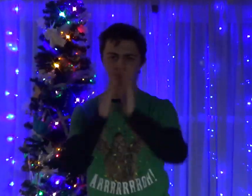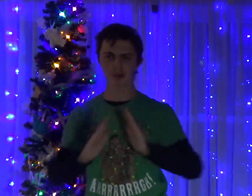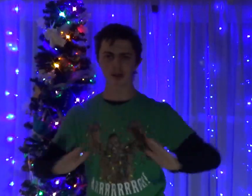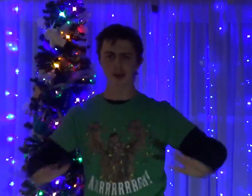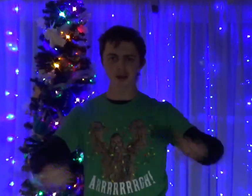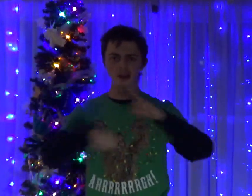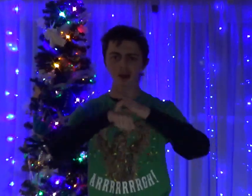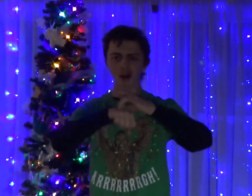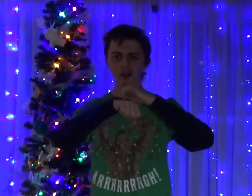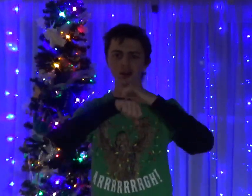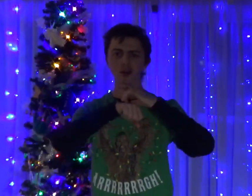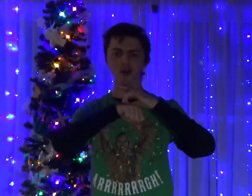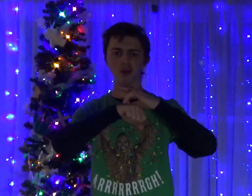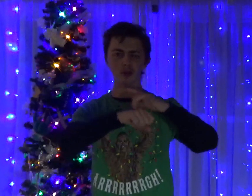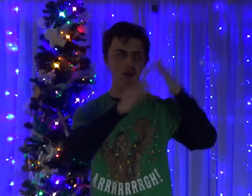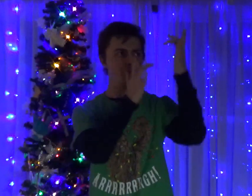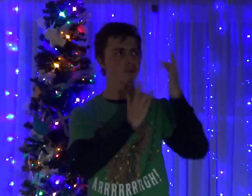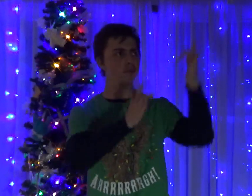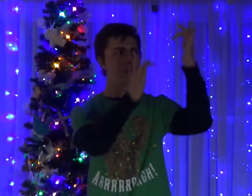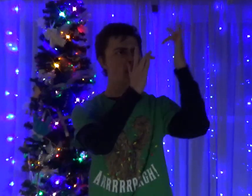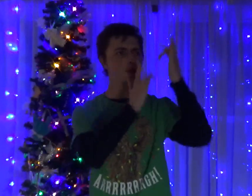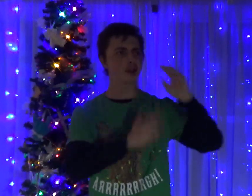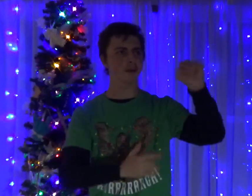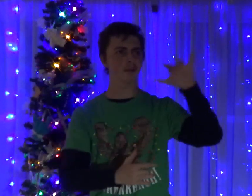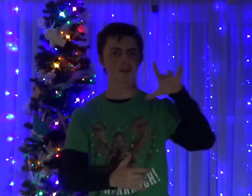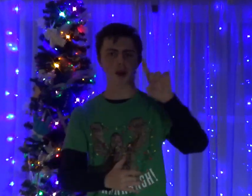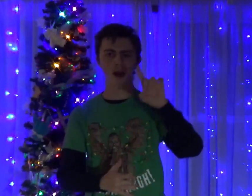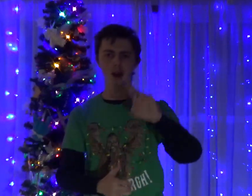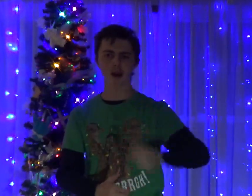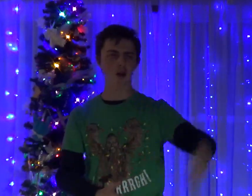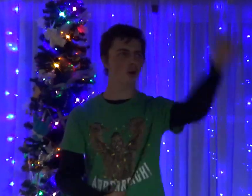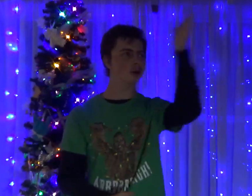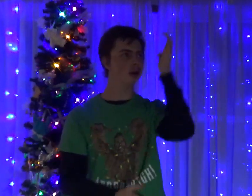Peace on earth and mercy mild,